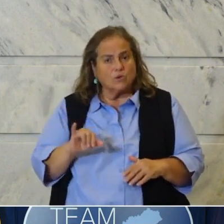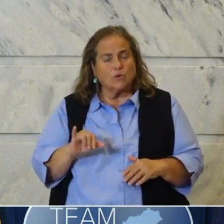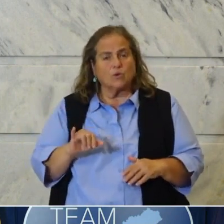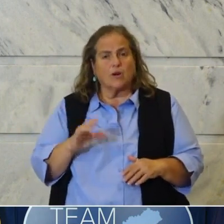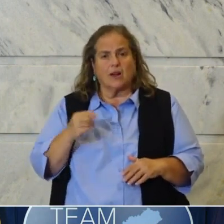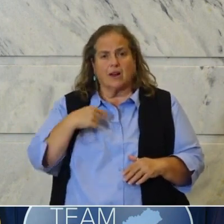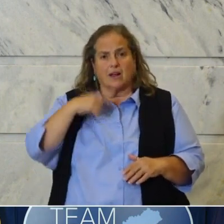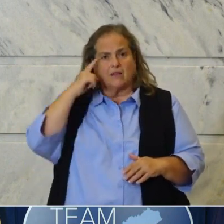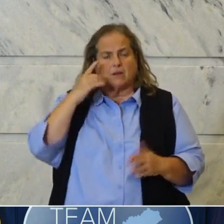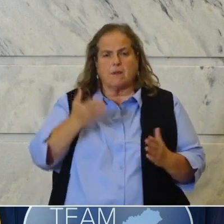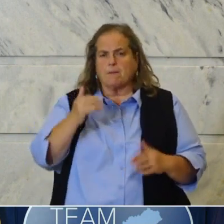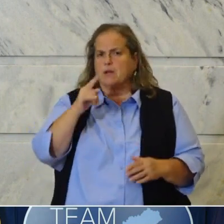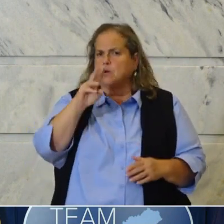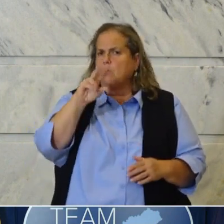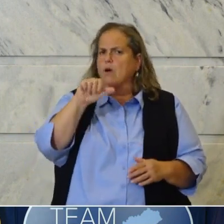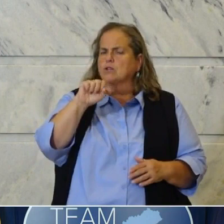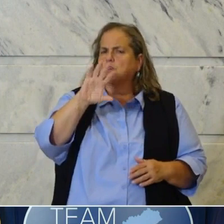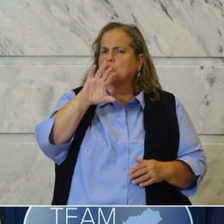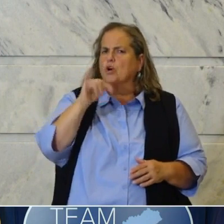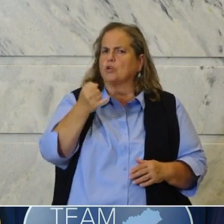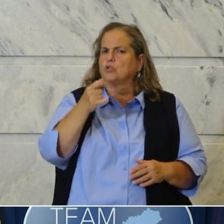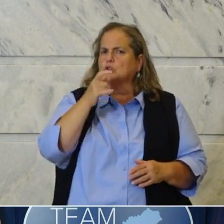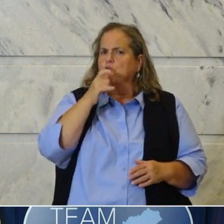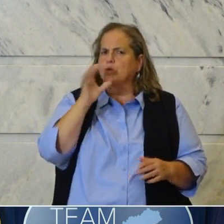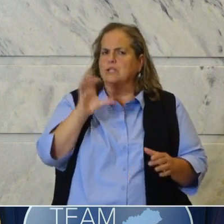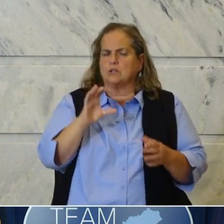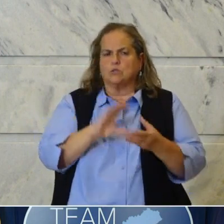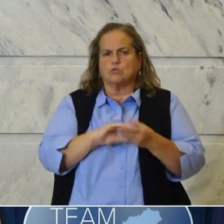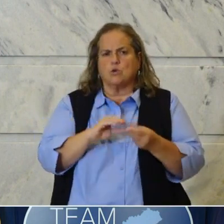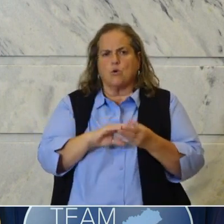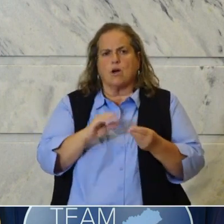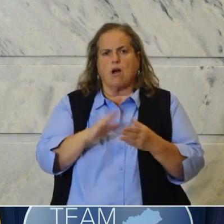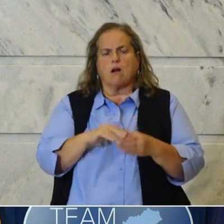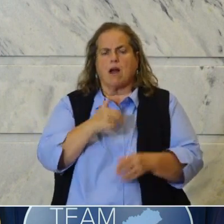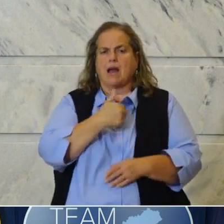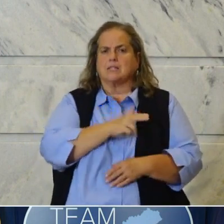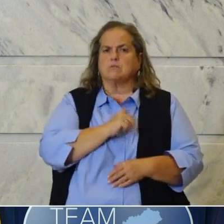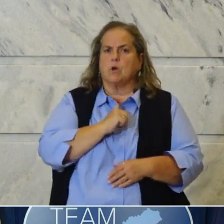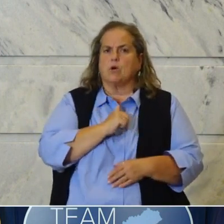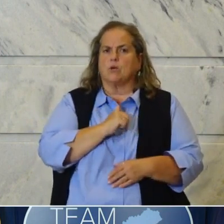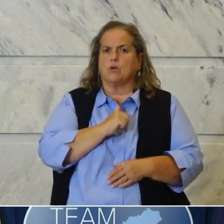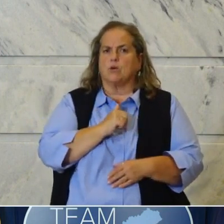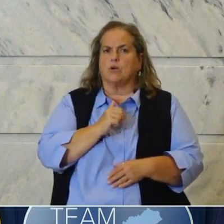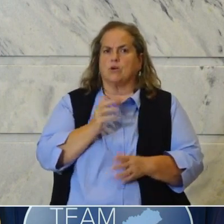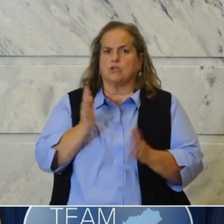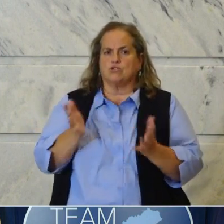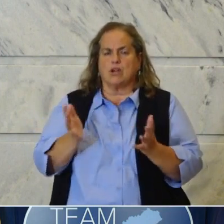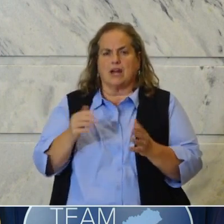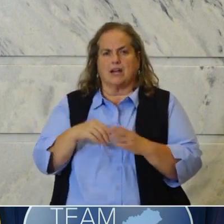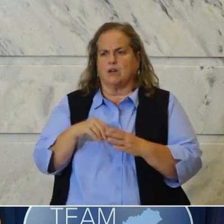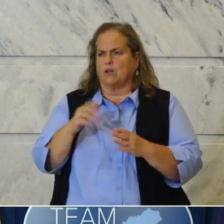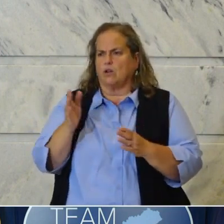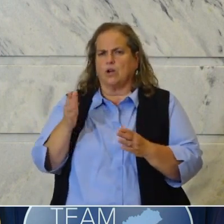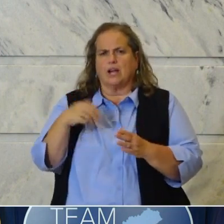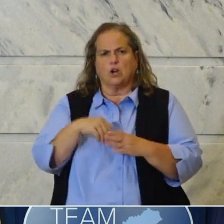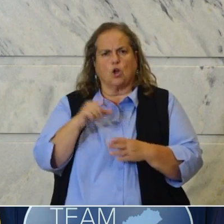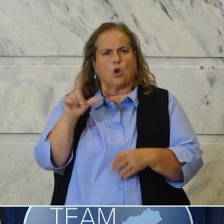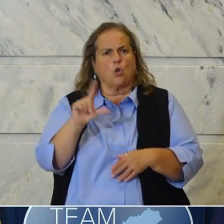courier that did a story on a hospital chaplain in in in Louisville, and I can't imagine, um,